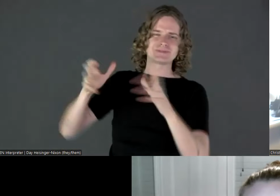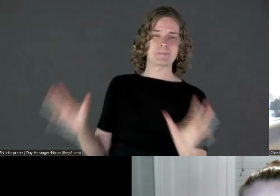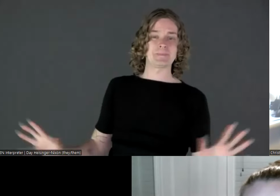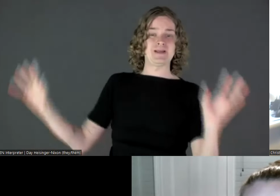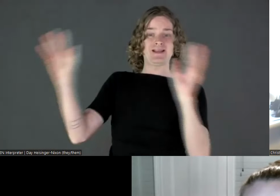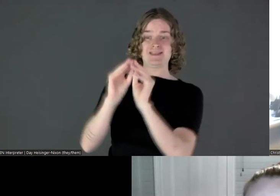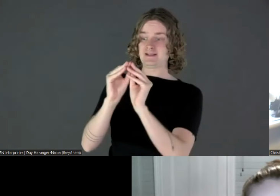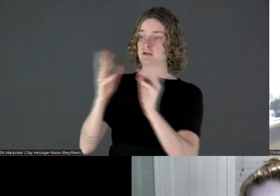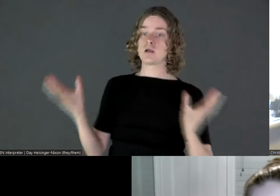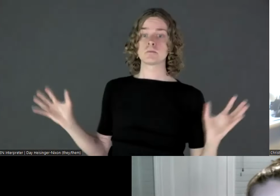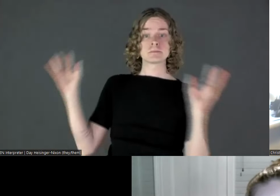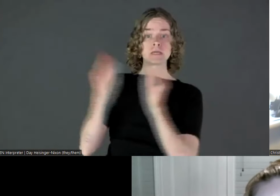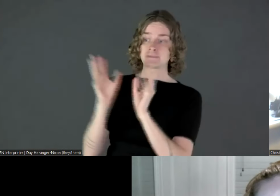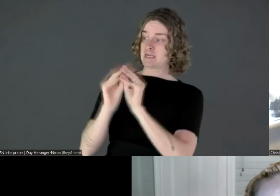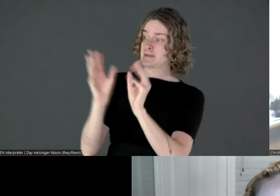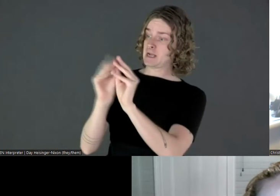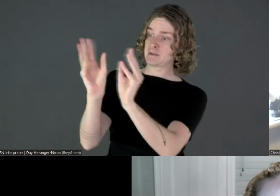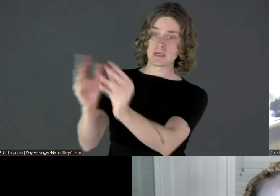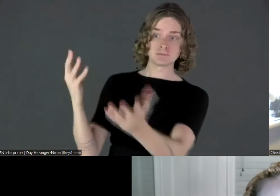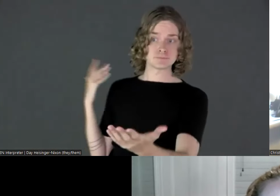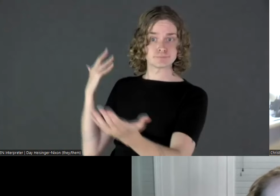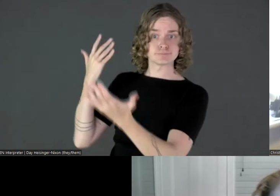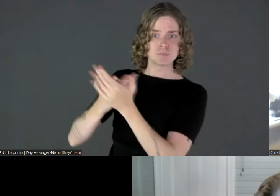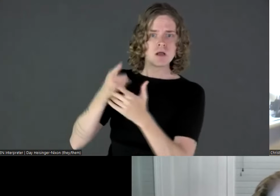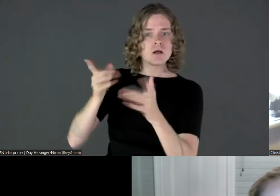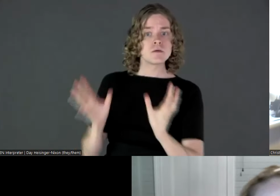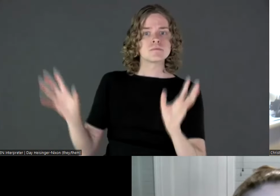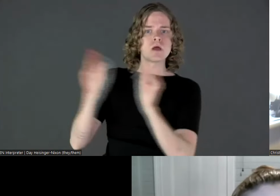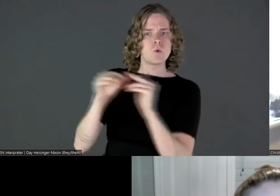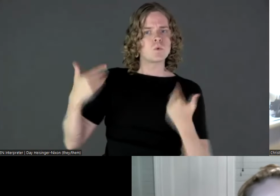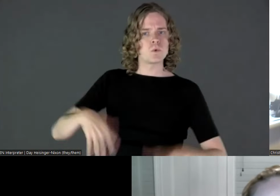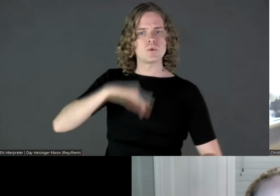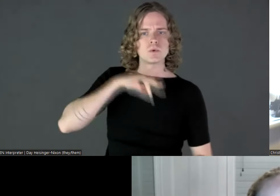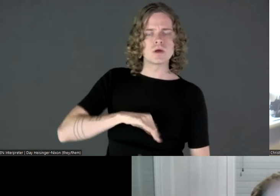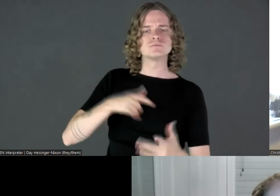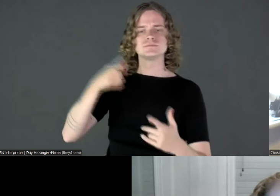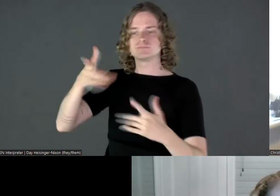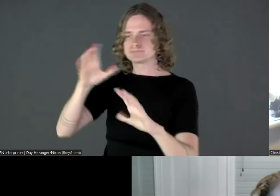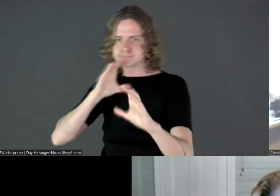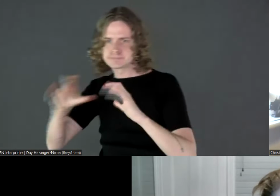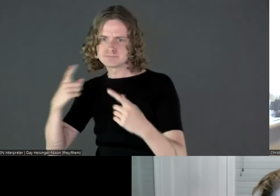I guess, communication mechanisms about different tools and resources and also where to get support,